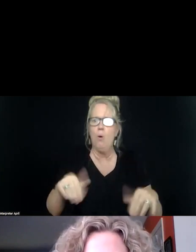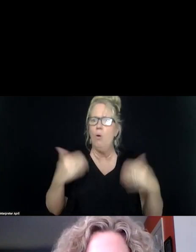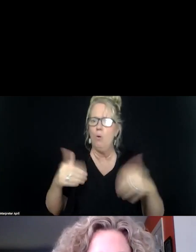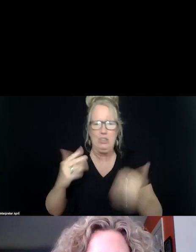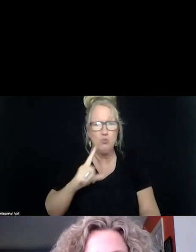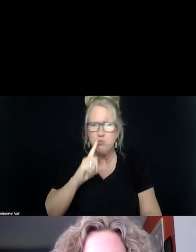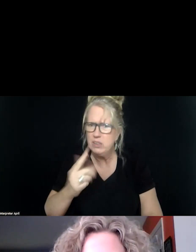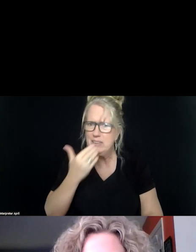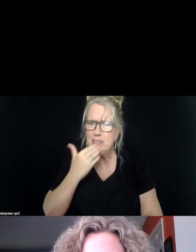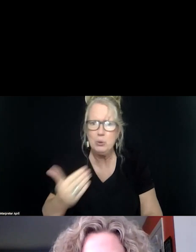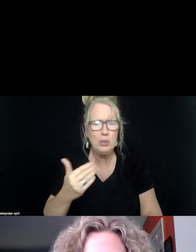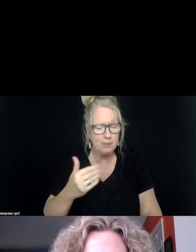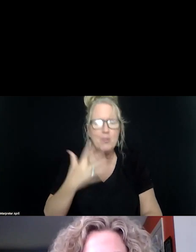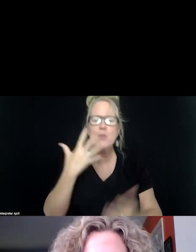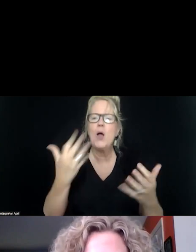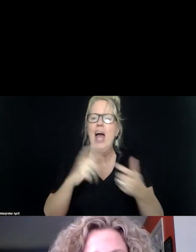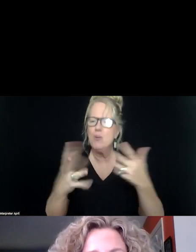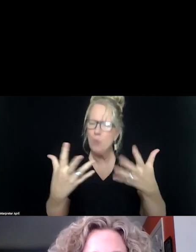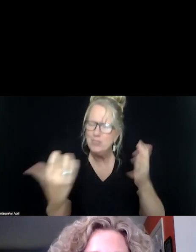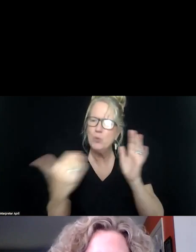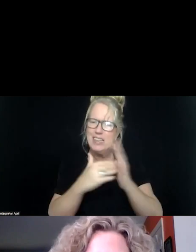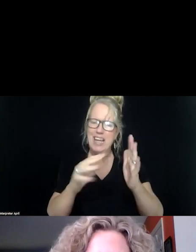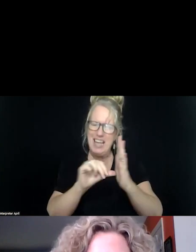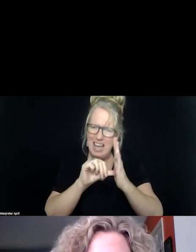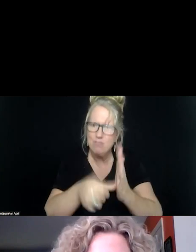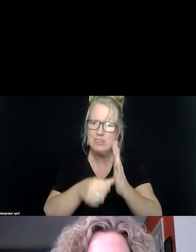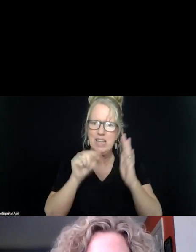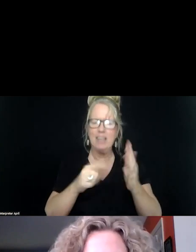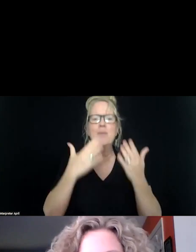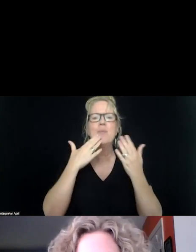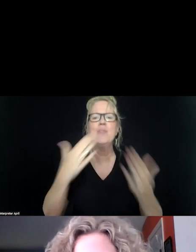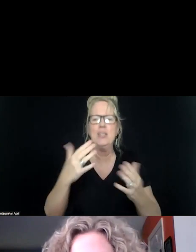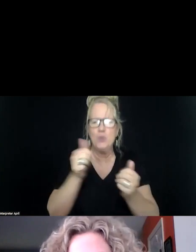I WANTED TO PUT THAT EMPHASIS IN THERE. THANK YOU.